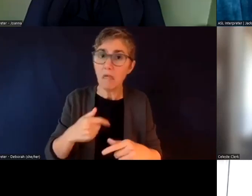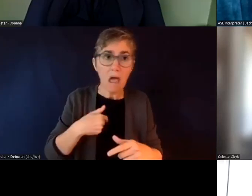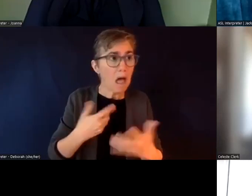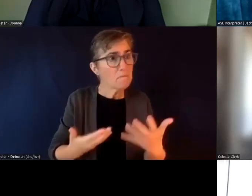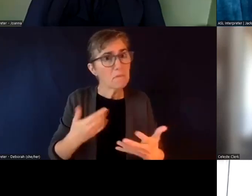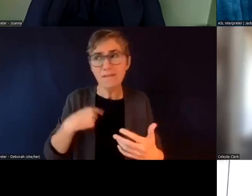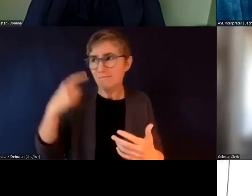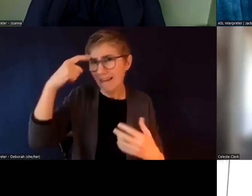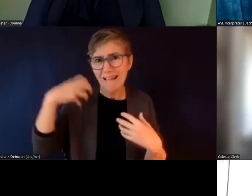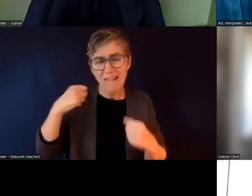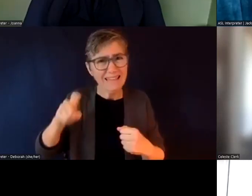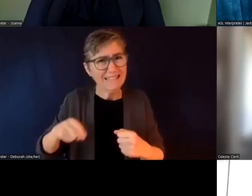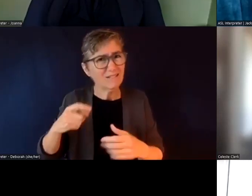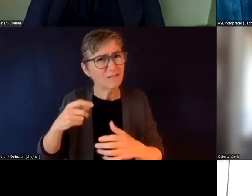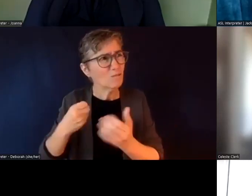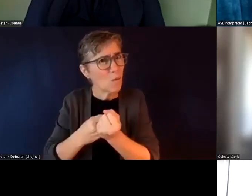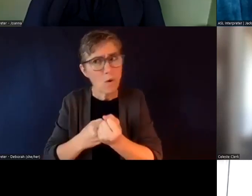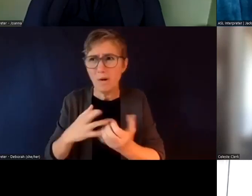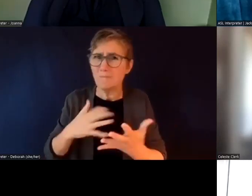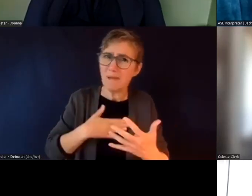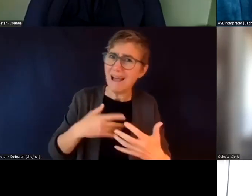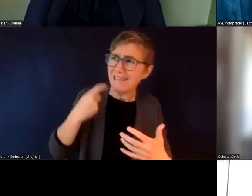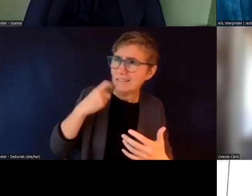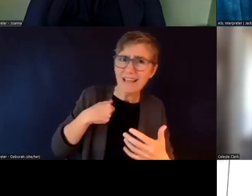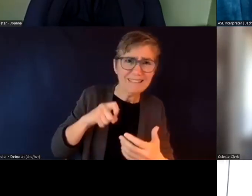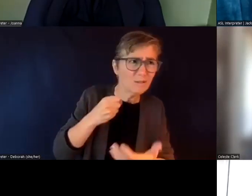health or for my addiction, the support is so similar.